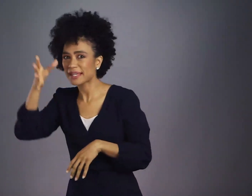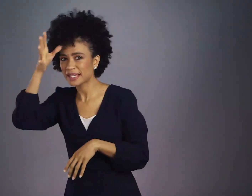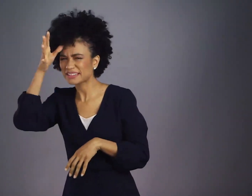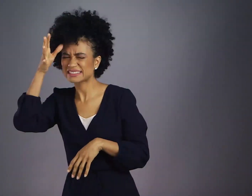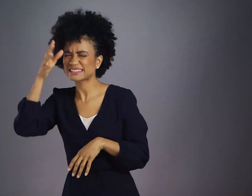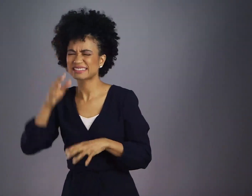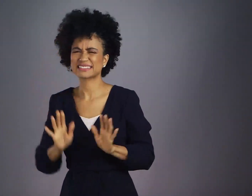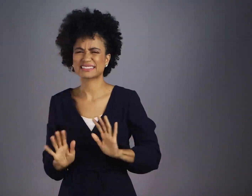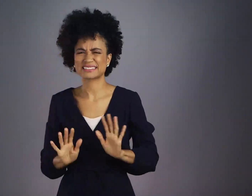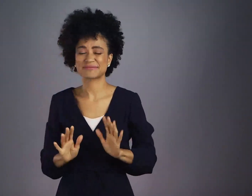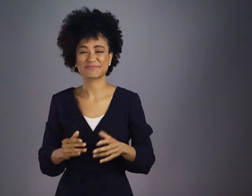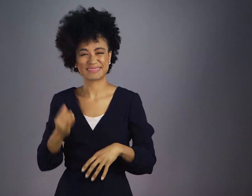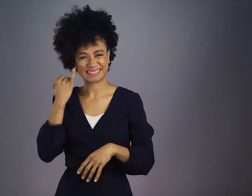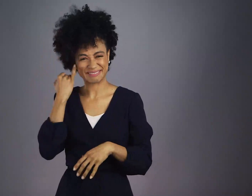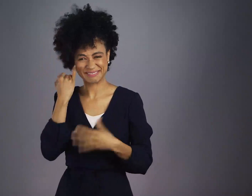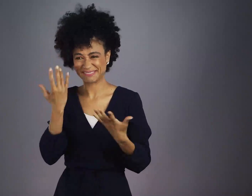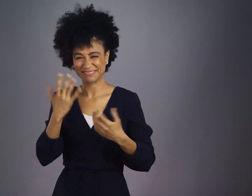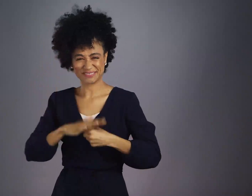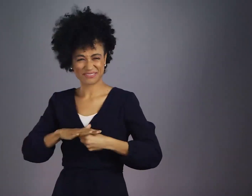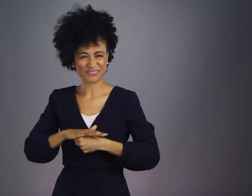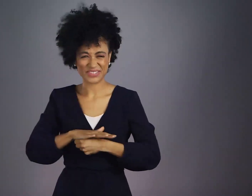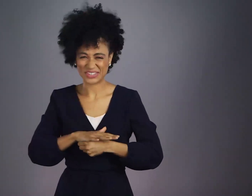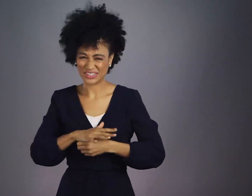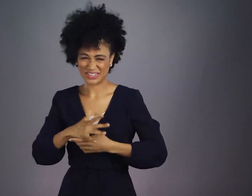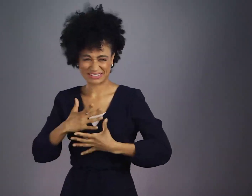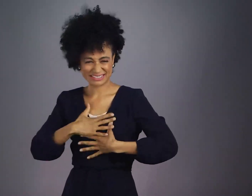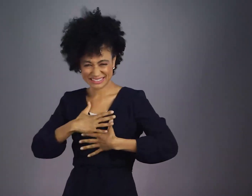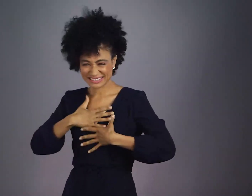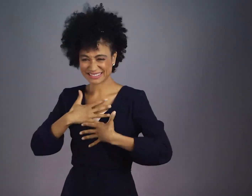or our parents which will hurt them and make them unhappy.